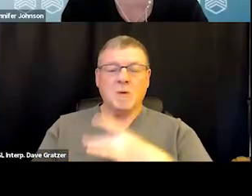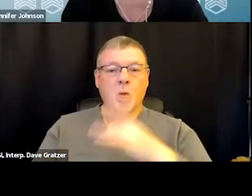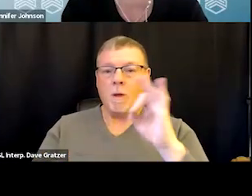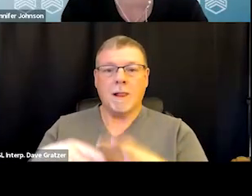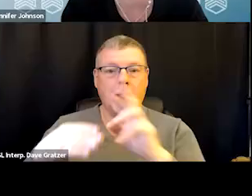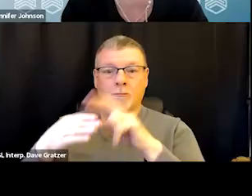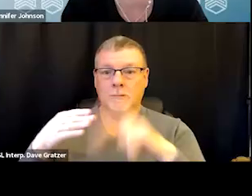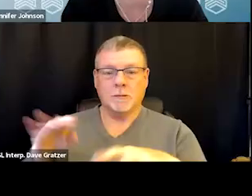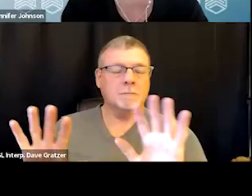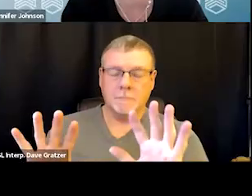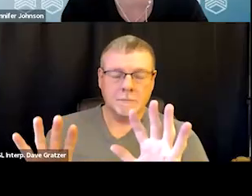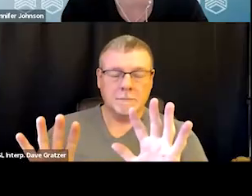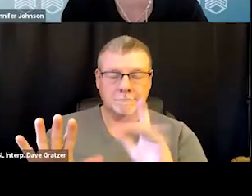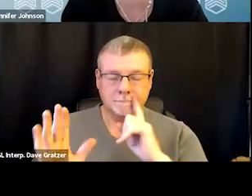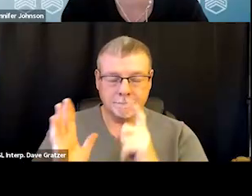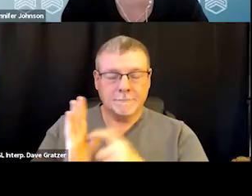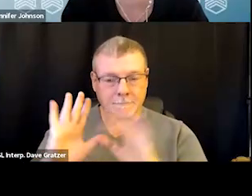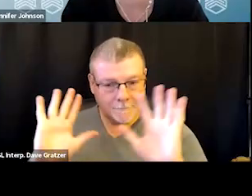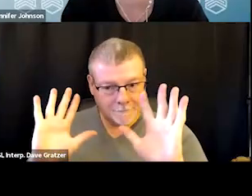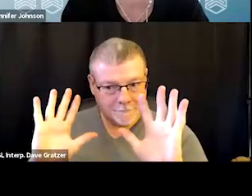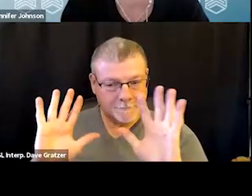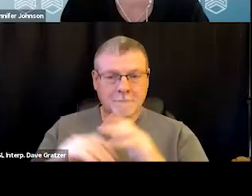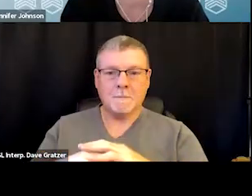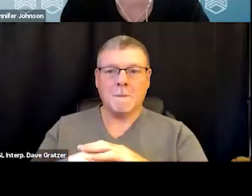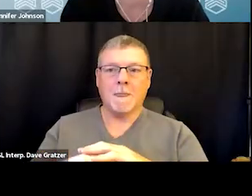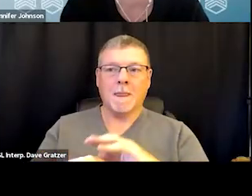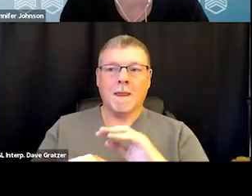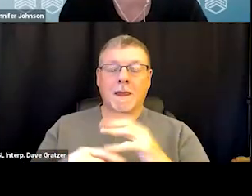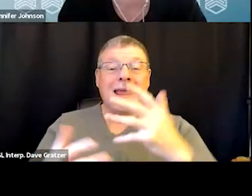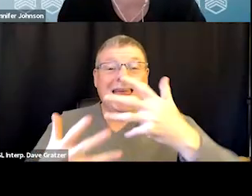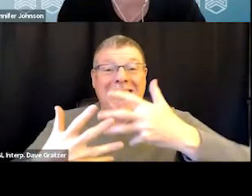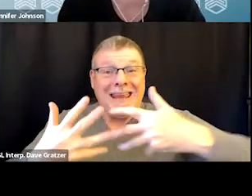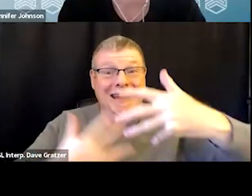You wanna indicate that, um, that the interactions really haven't been